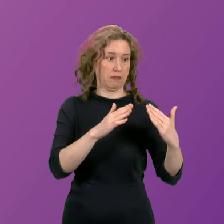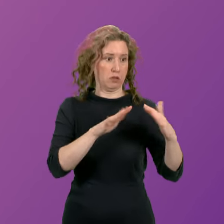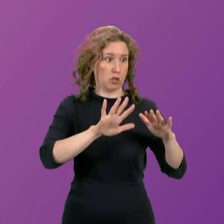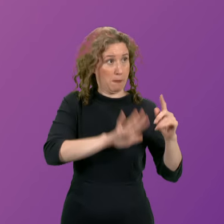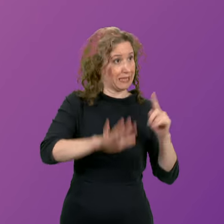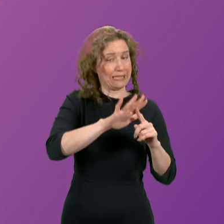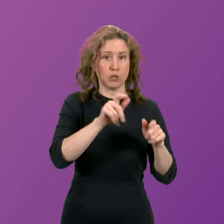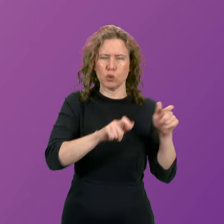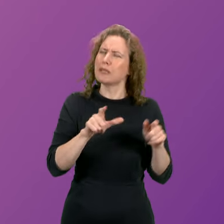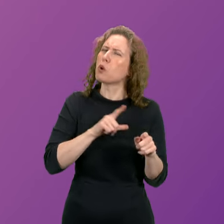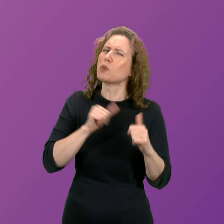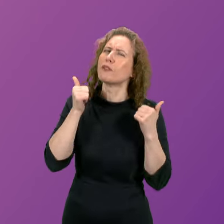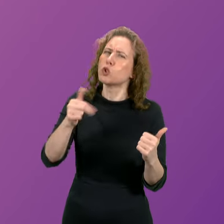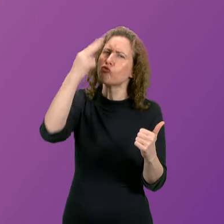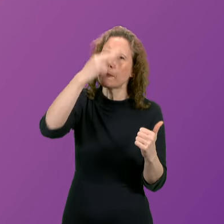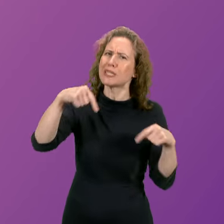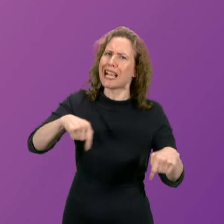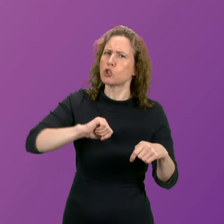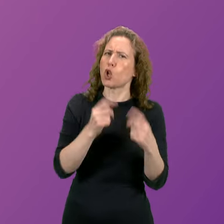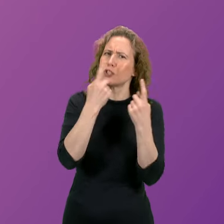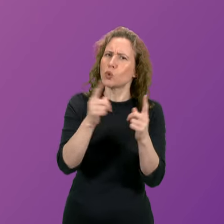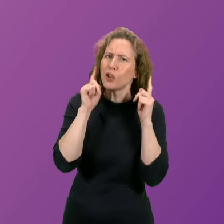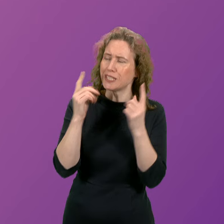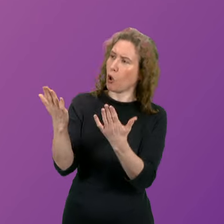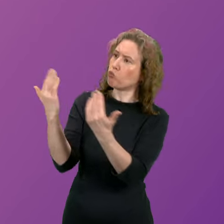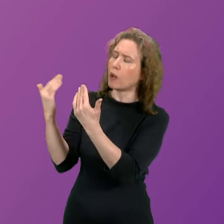reputation of Scottish universities. However, that also poses a risk,